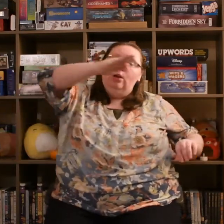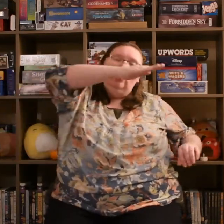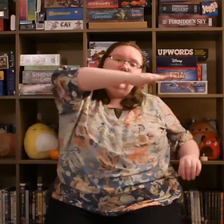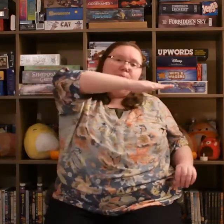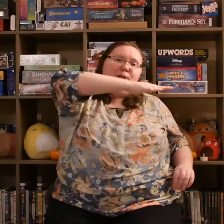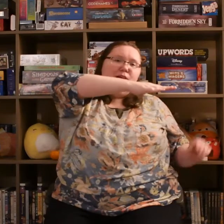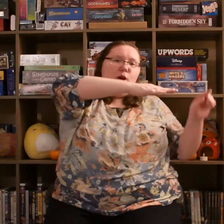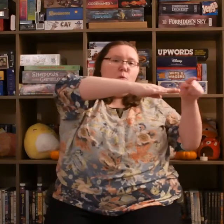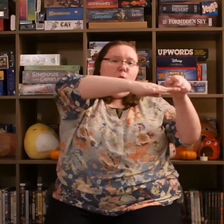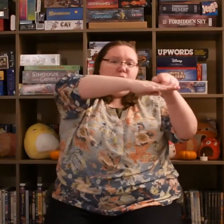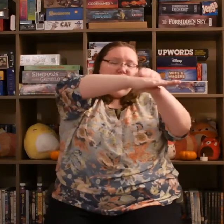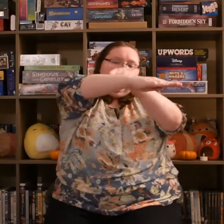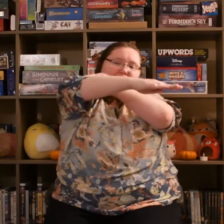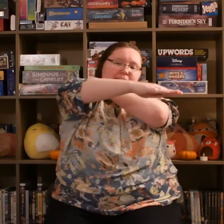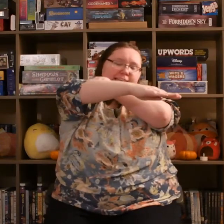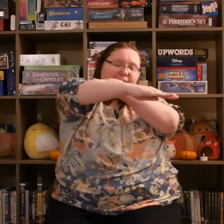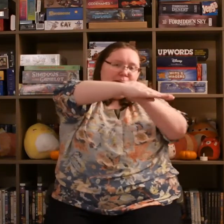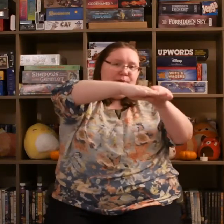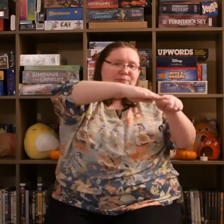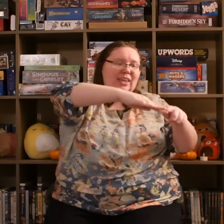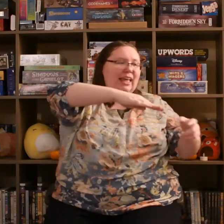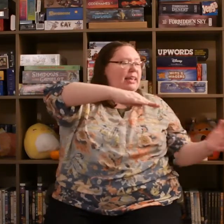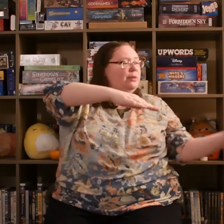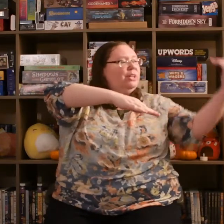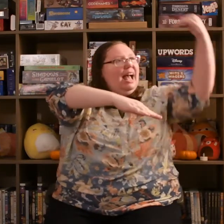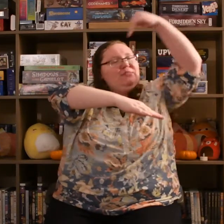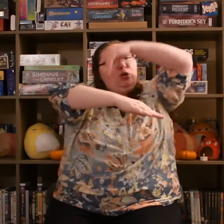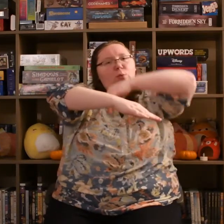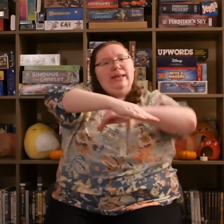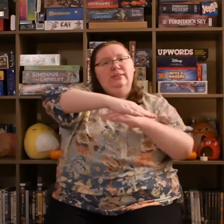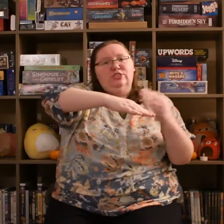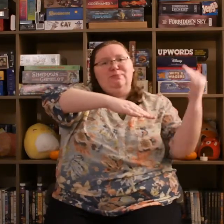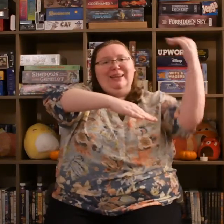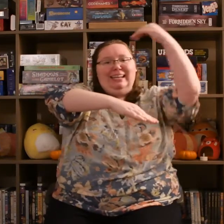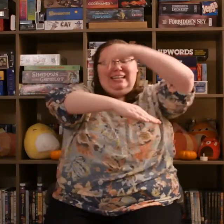We're gonna pull out a water line here. Then we're gonna have our whale jumping in it.